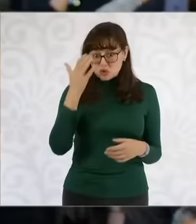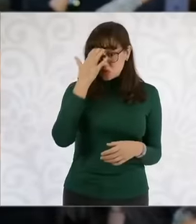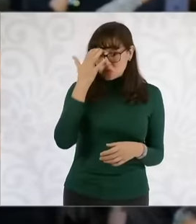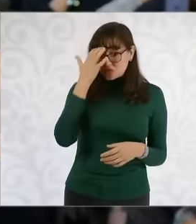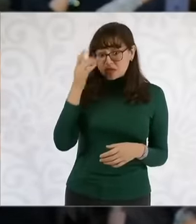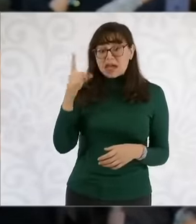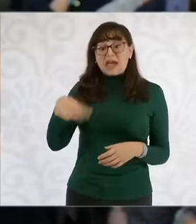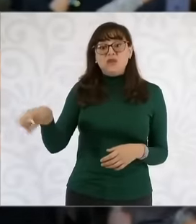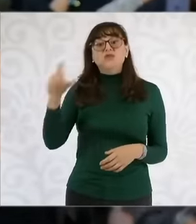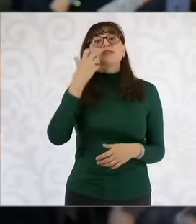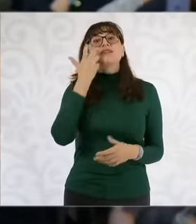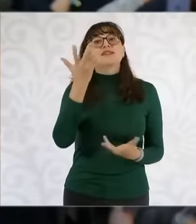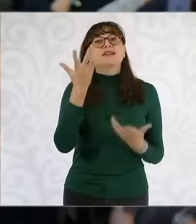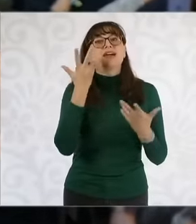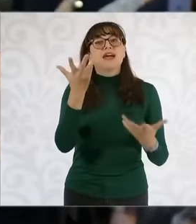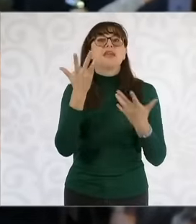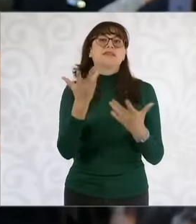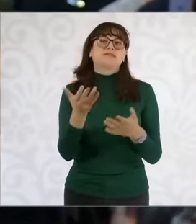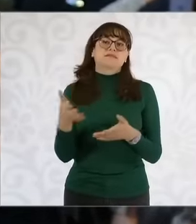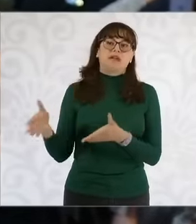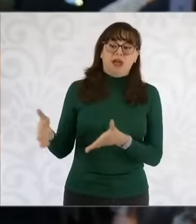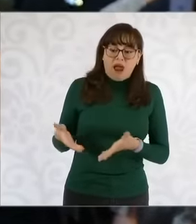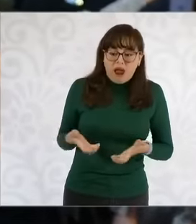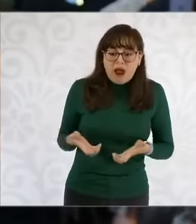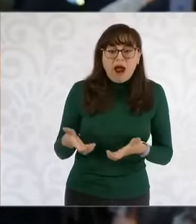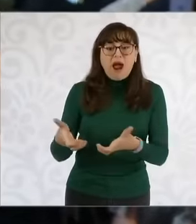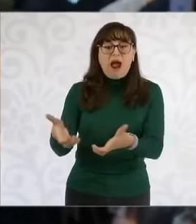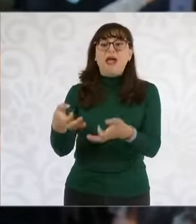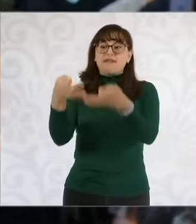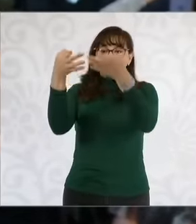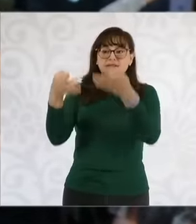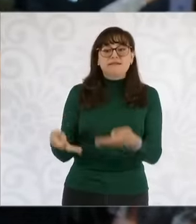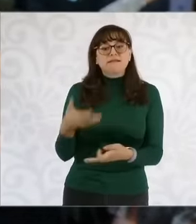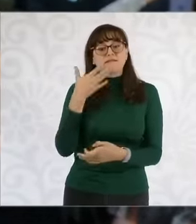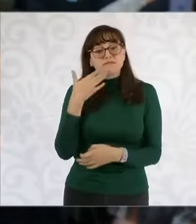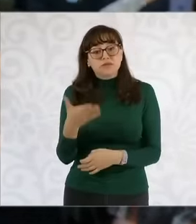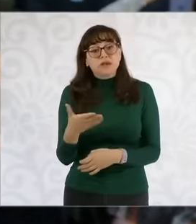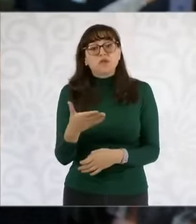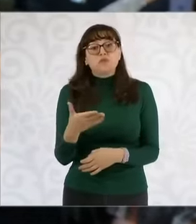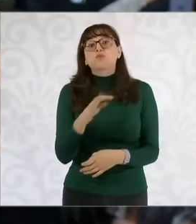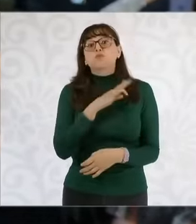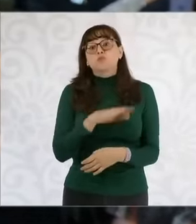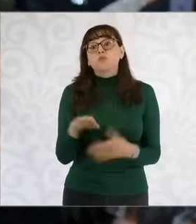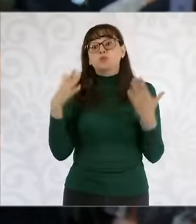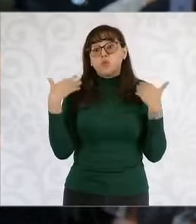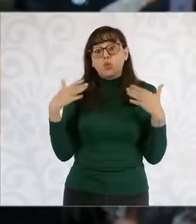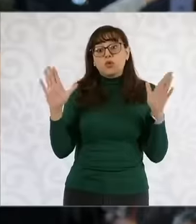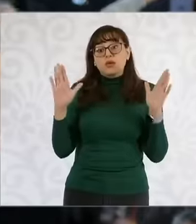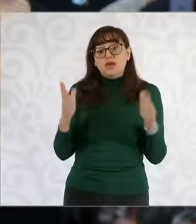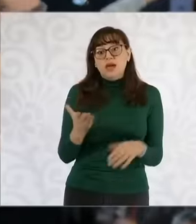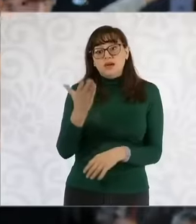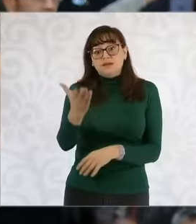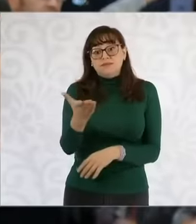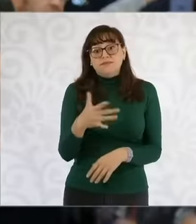history and I don't know if it is something that could be in your plans, President, within the framework of this